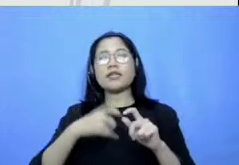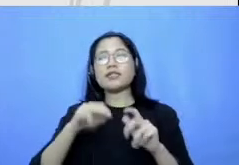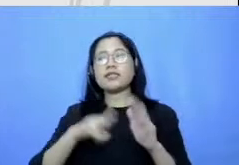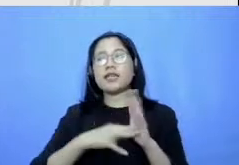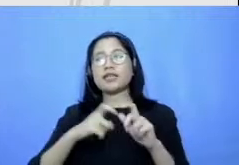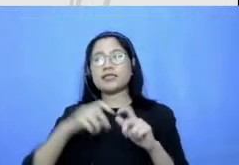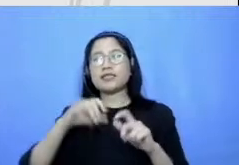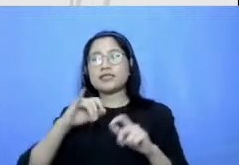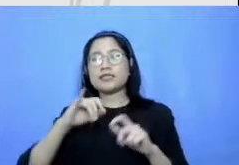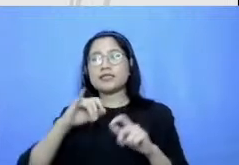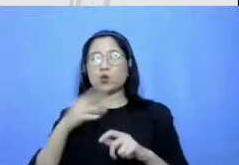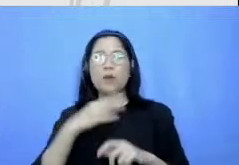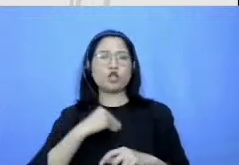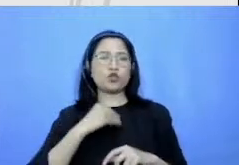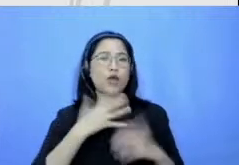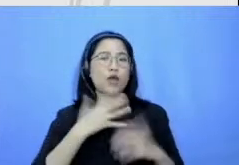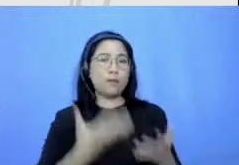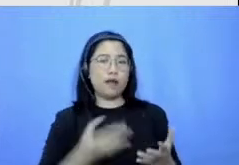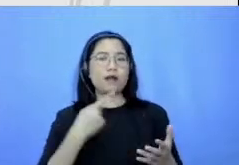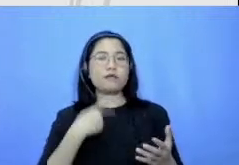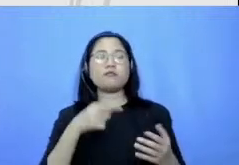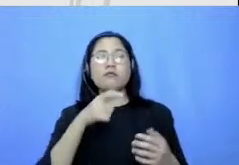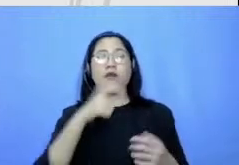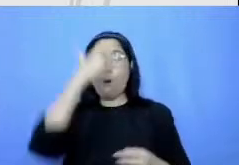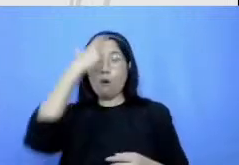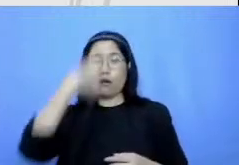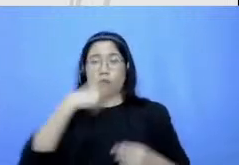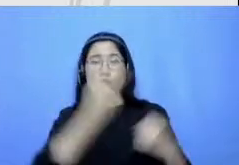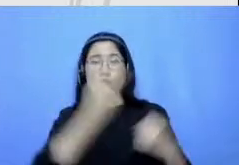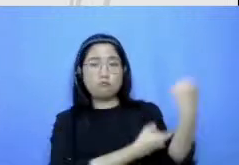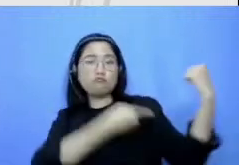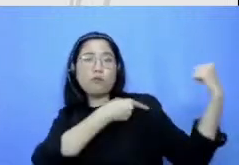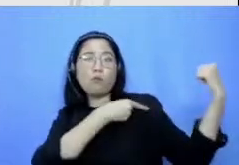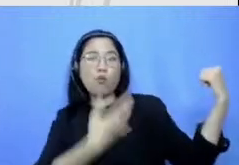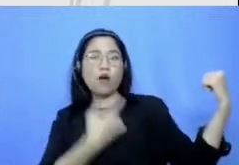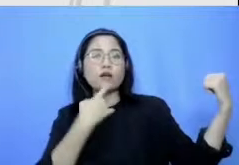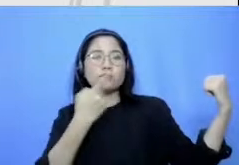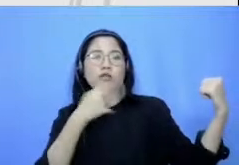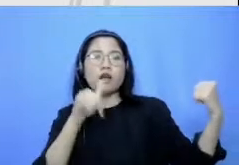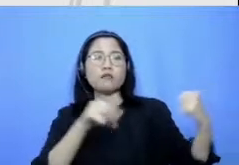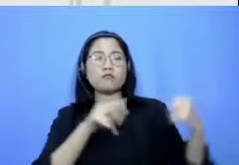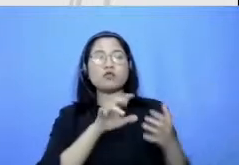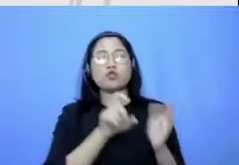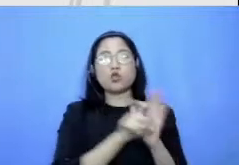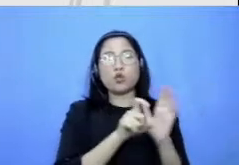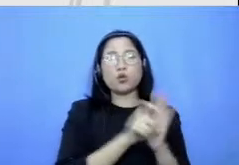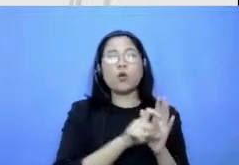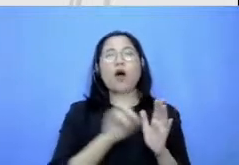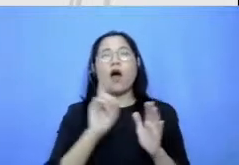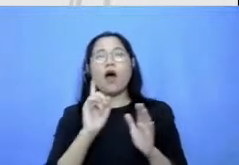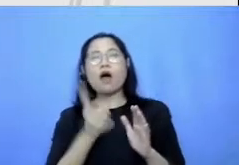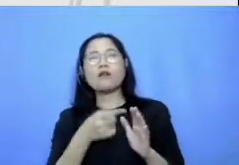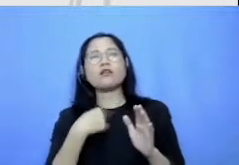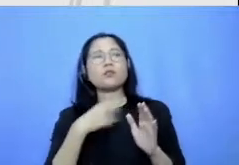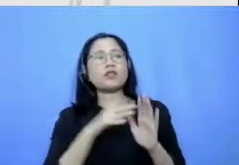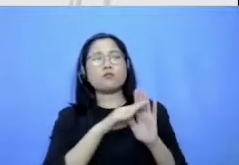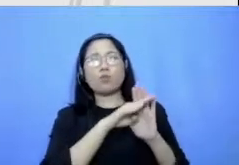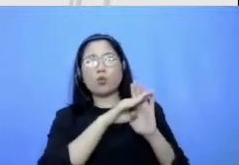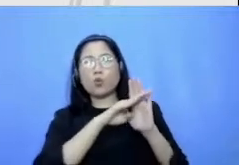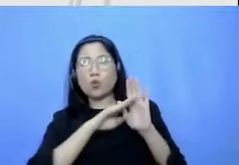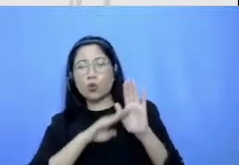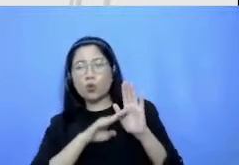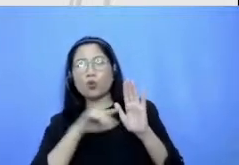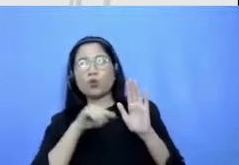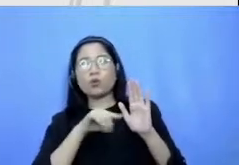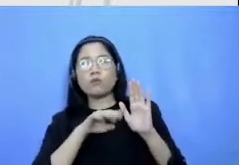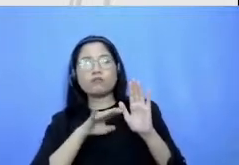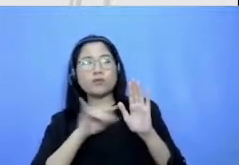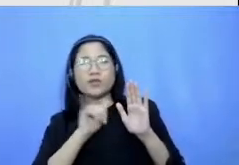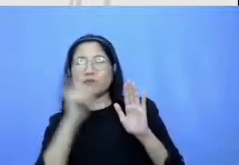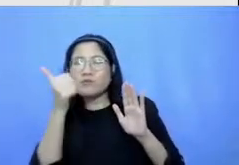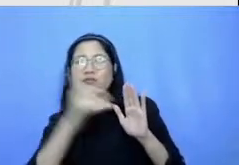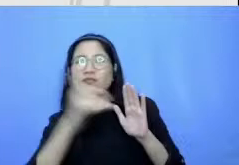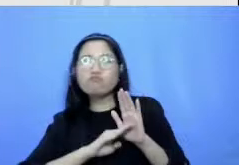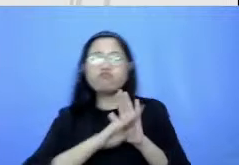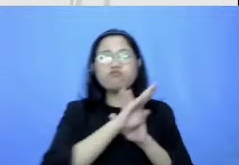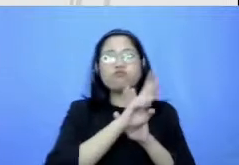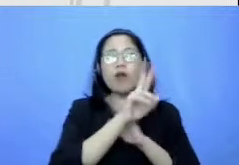ability to bounce back when experiencing pressure retreat or even failure is a synonym for